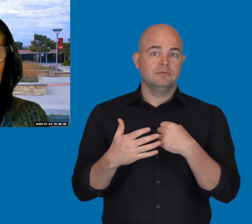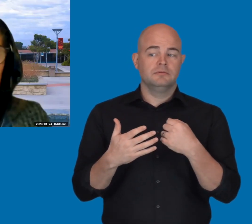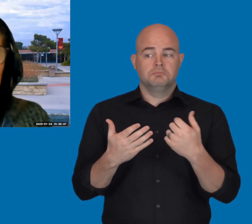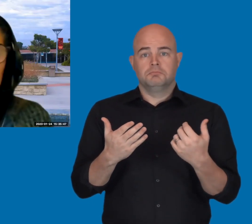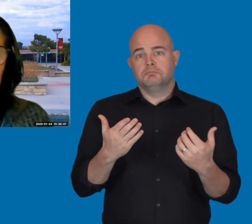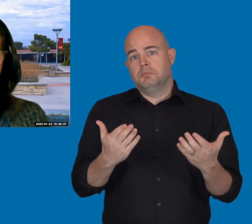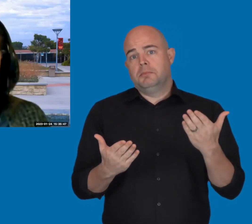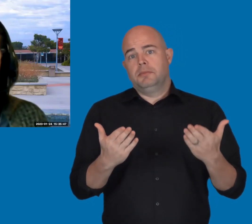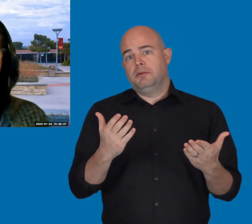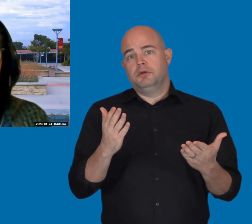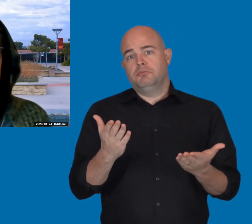and that checking needs to lie.